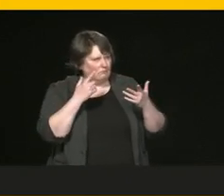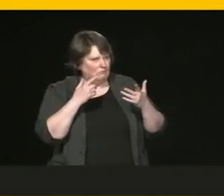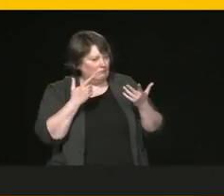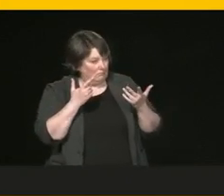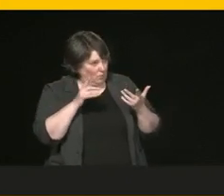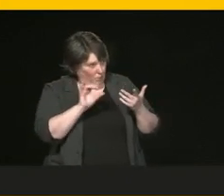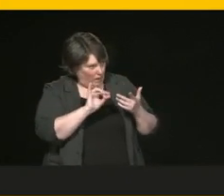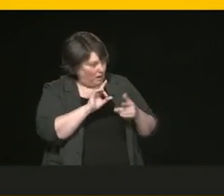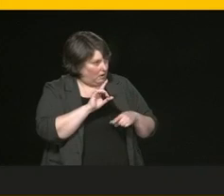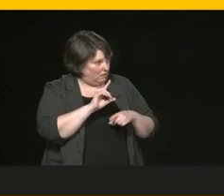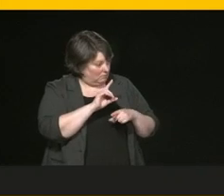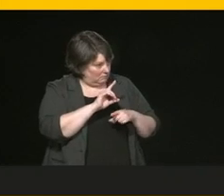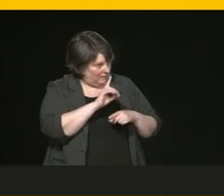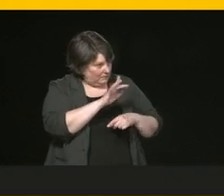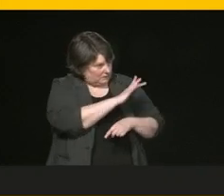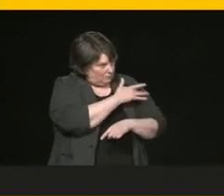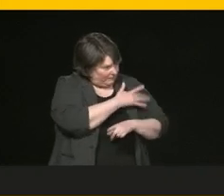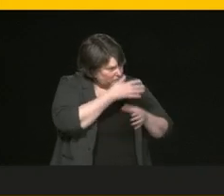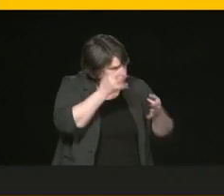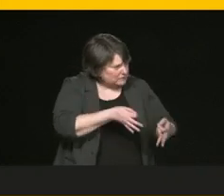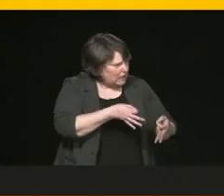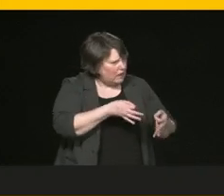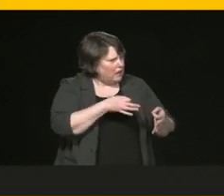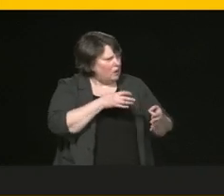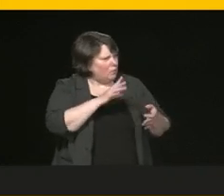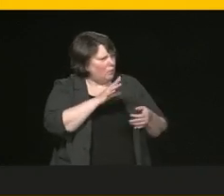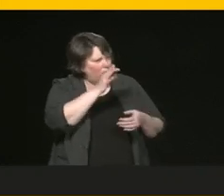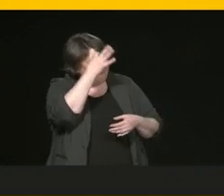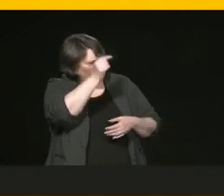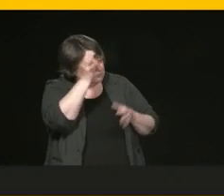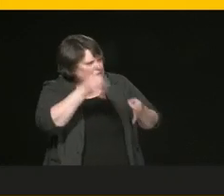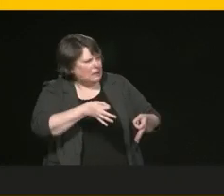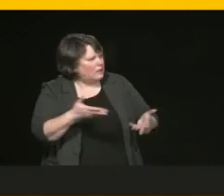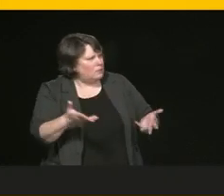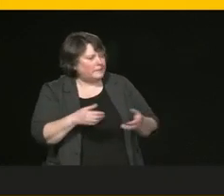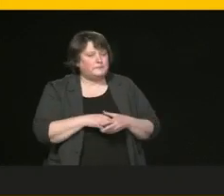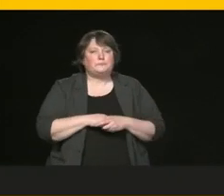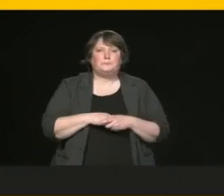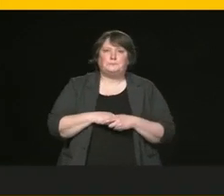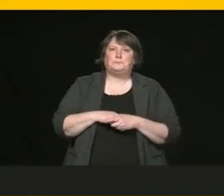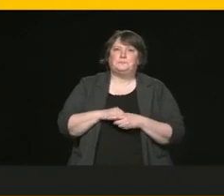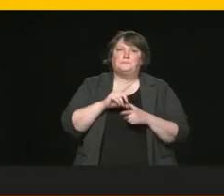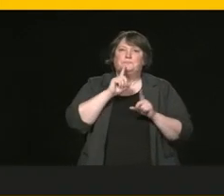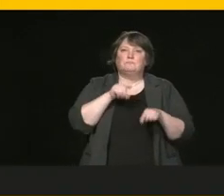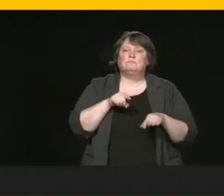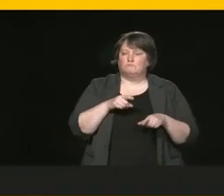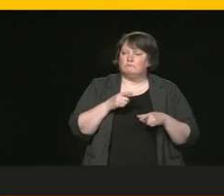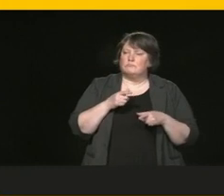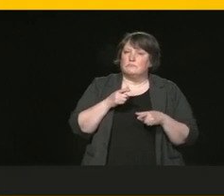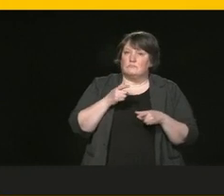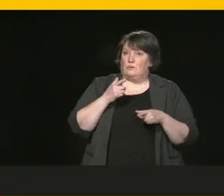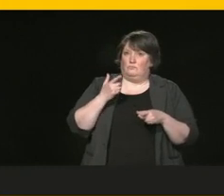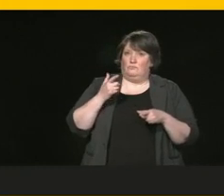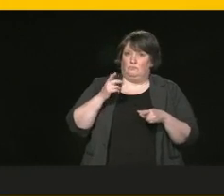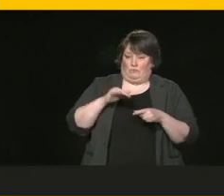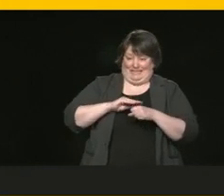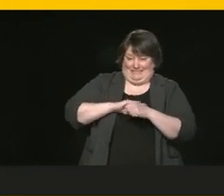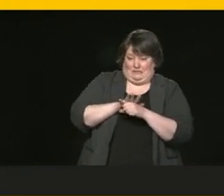DO YOU SEE WHEN THINGS DO START RETURNING TO NORMAL, IS THAT ON A PROVINCIAL LEVEL, LOCAL LEVEL, NATIONAL LEVEL? HOW IS IT GOING TO WORK?